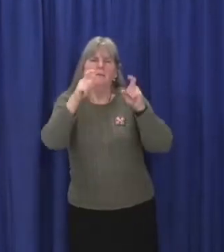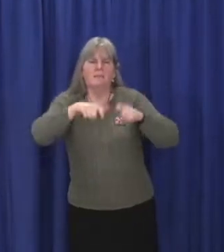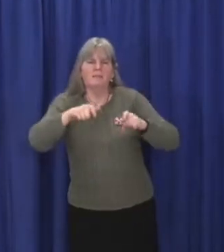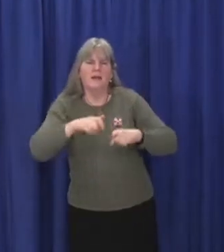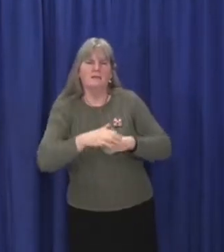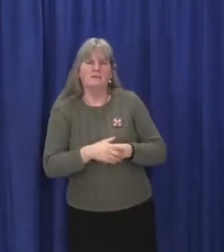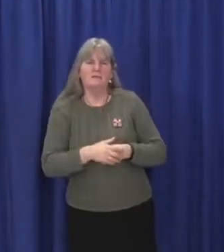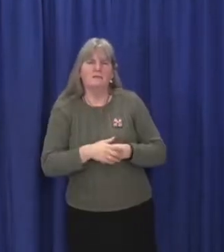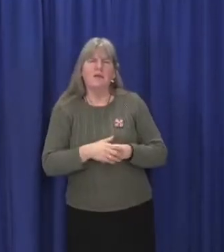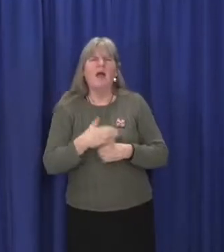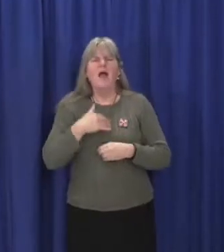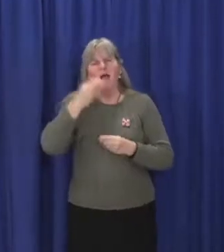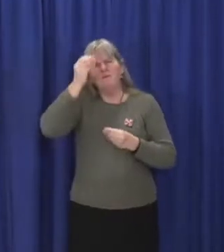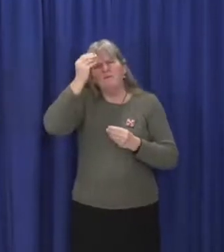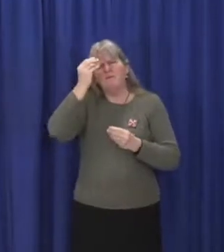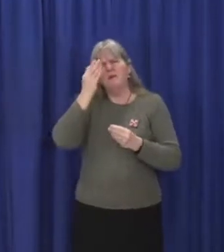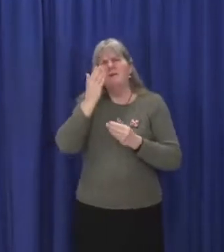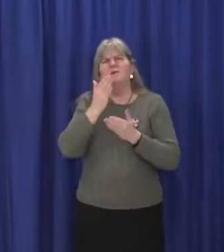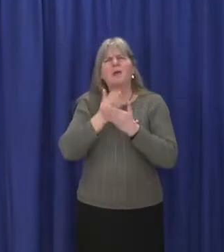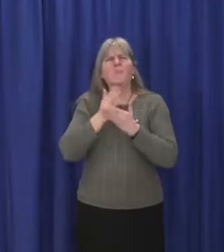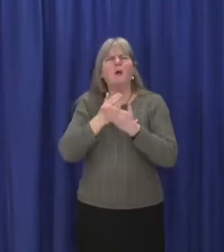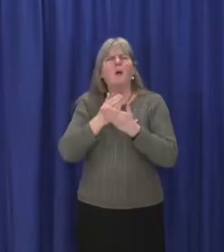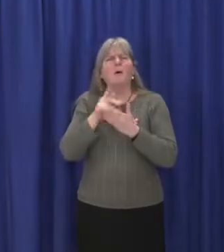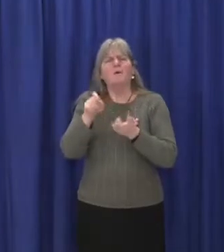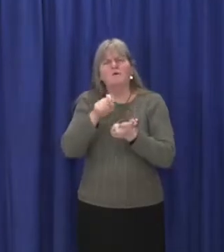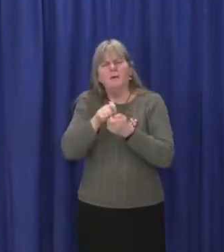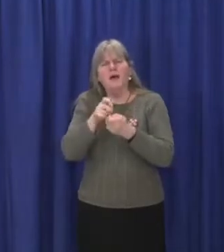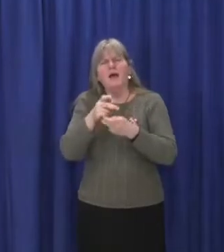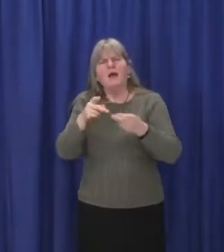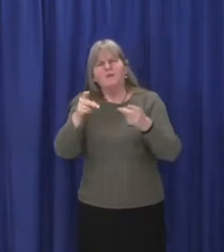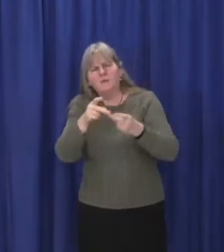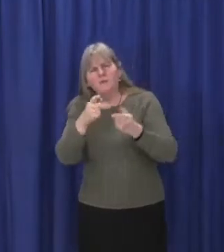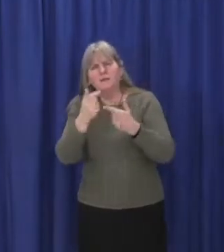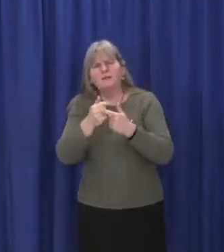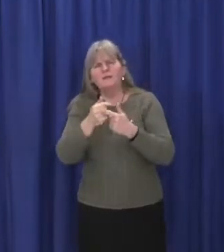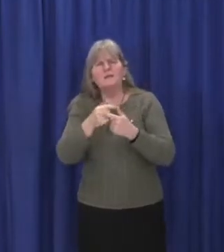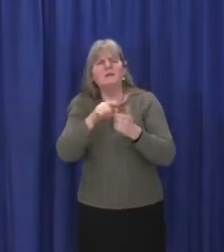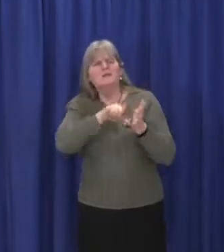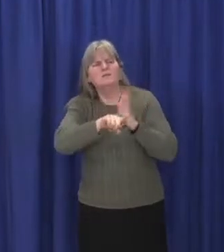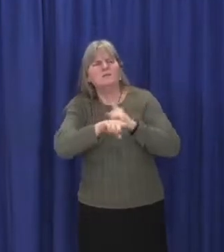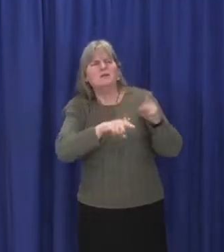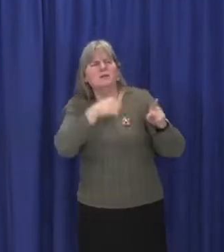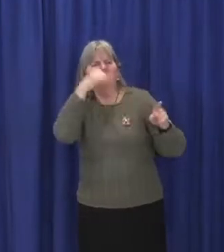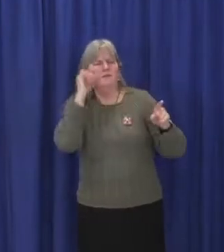are confirmed, they will be added to yukon.ca. Yukoners will receive